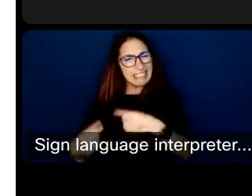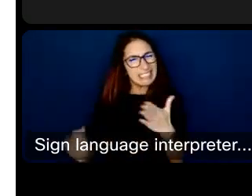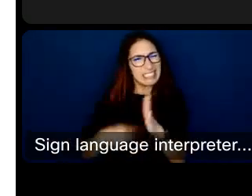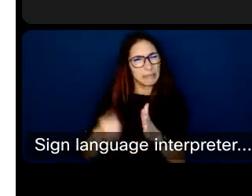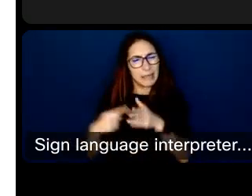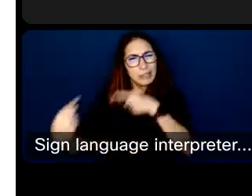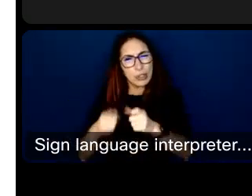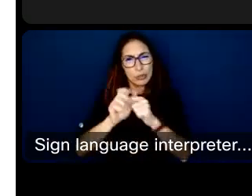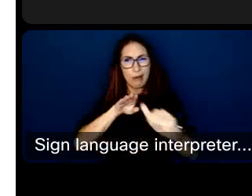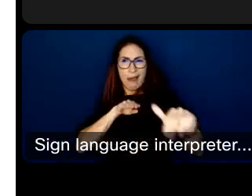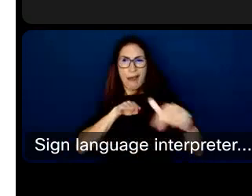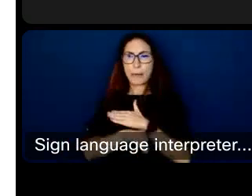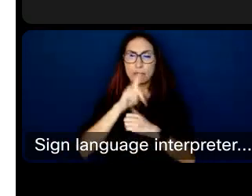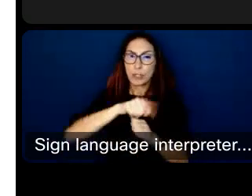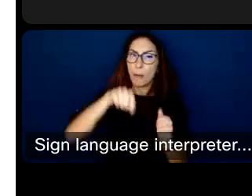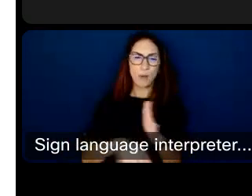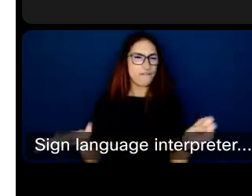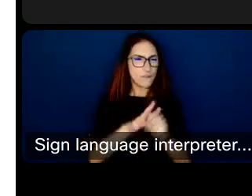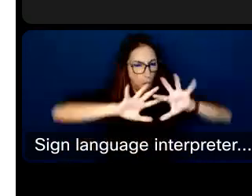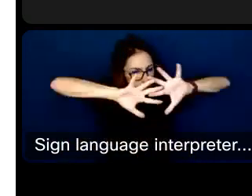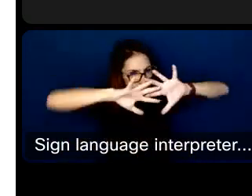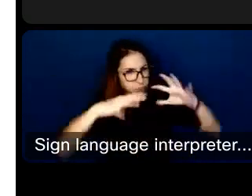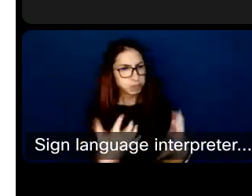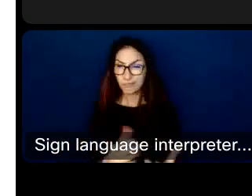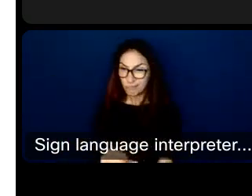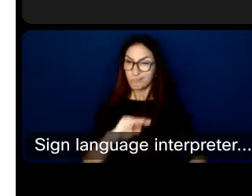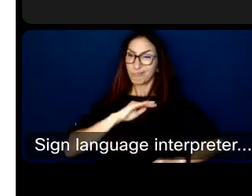integrated health care and social services. We have a